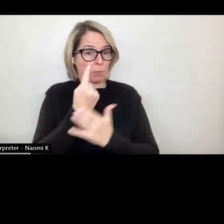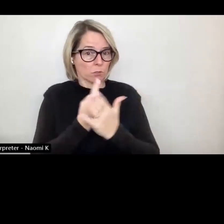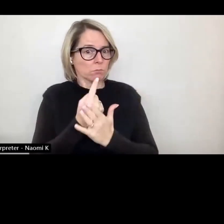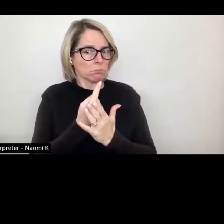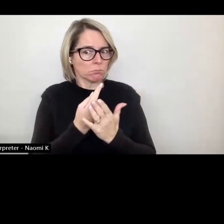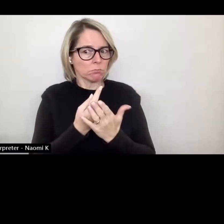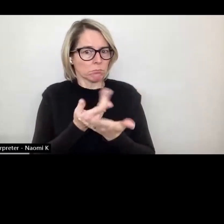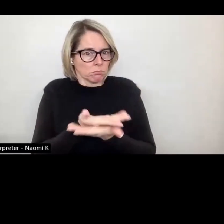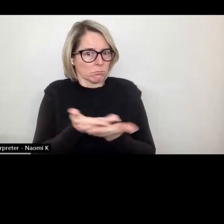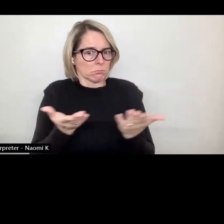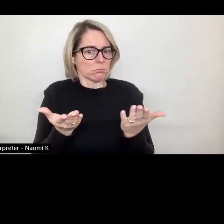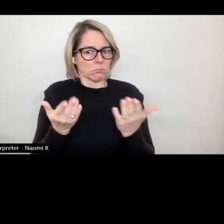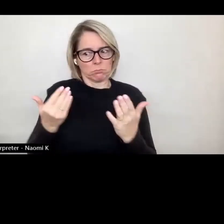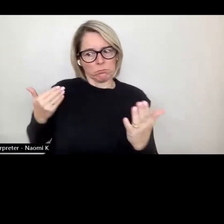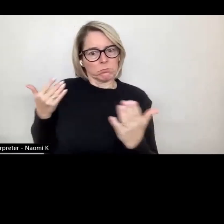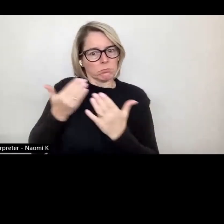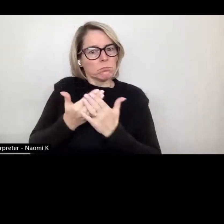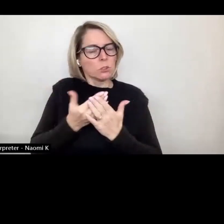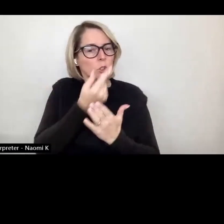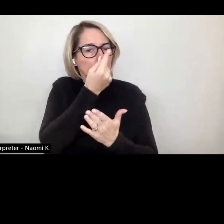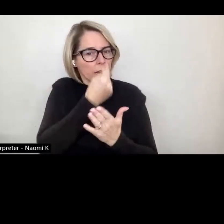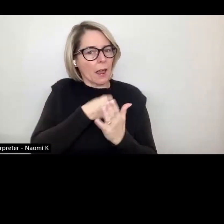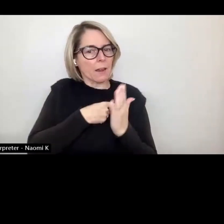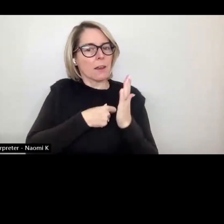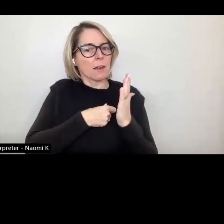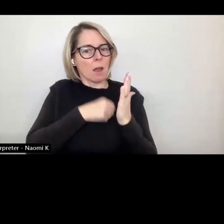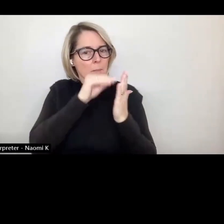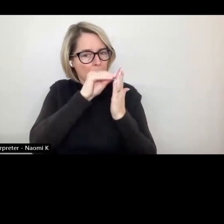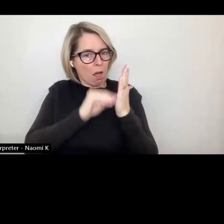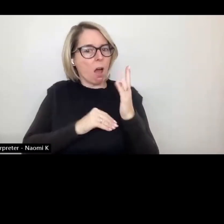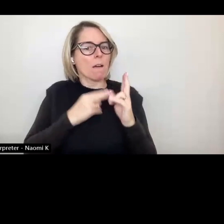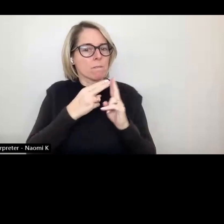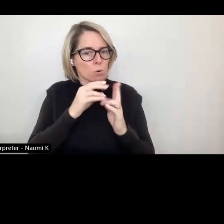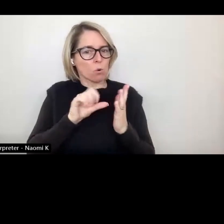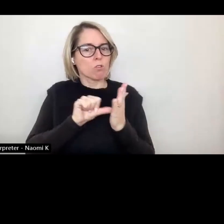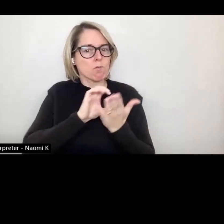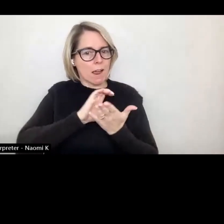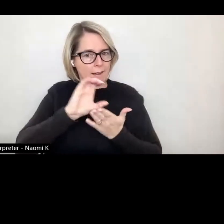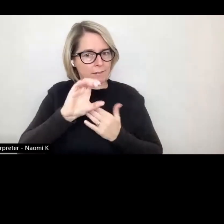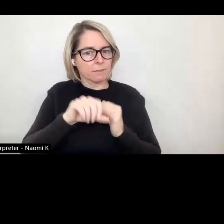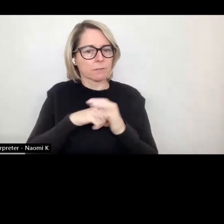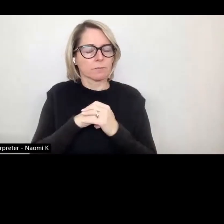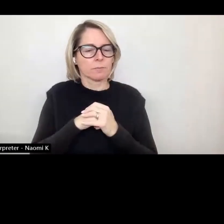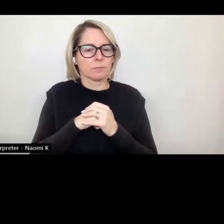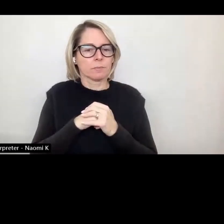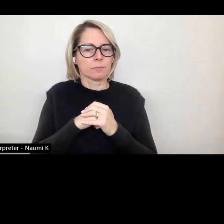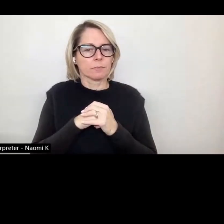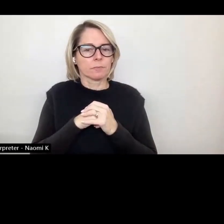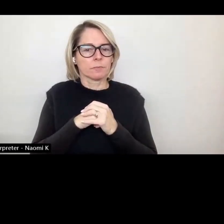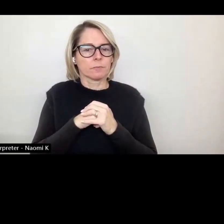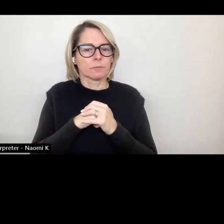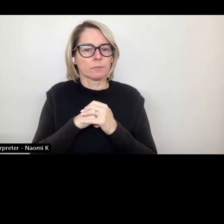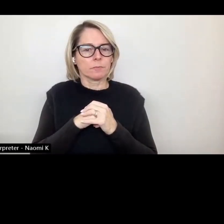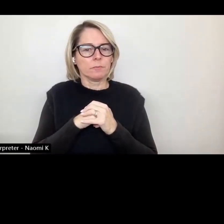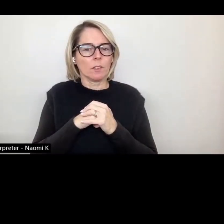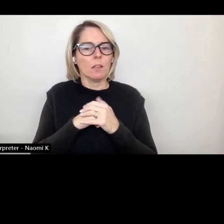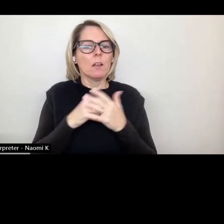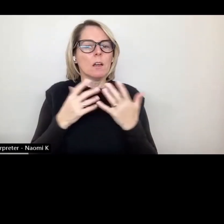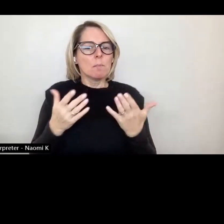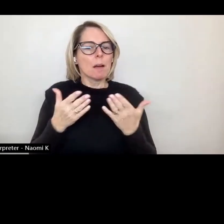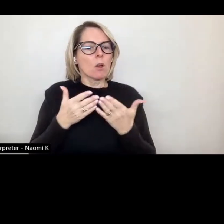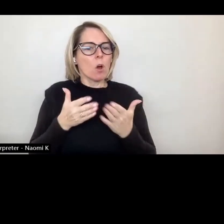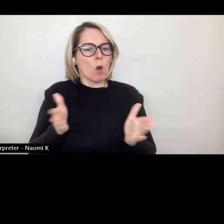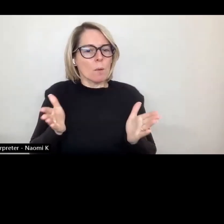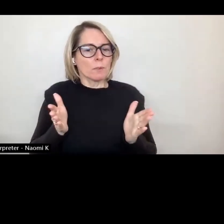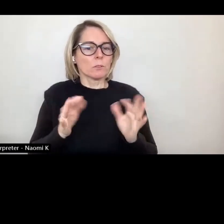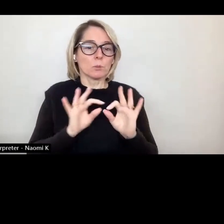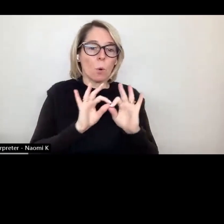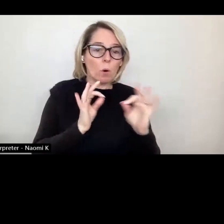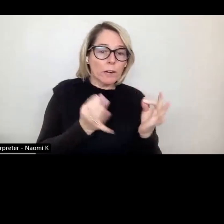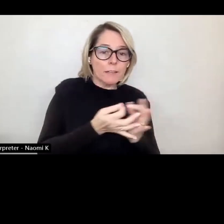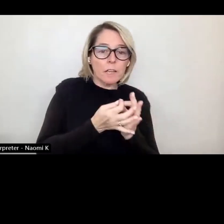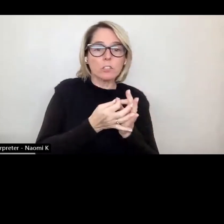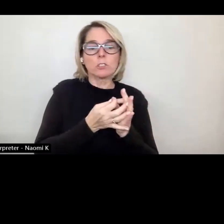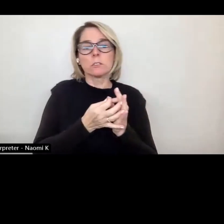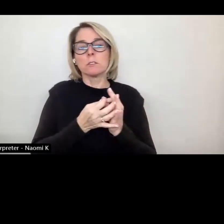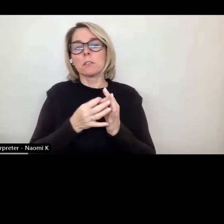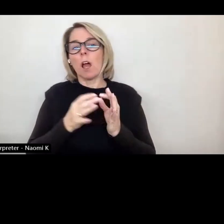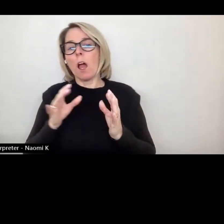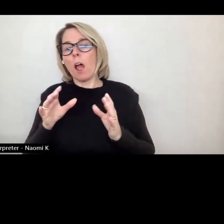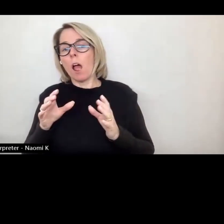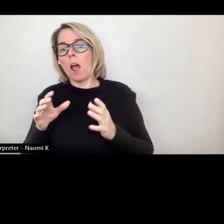be that one organisation or a consortium, to enter into partnership arrangements or brokerage arrangements to deliver services.